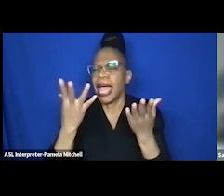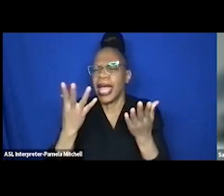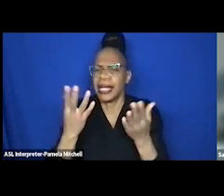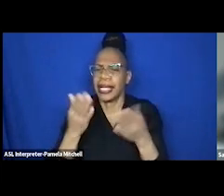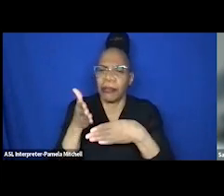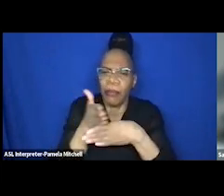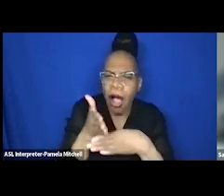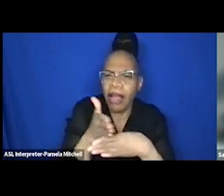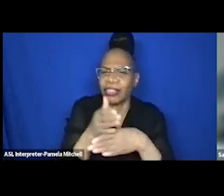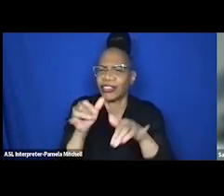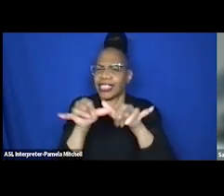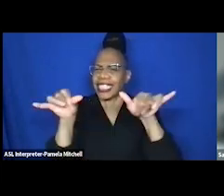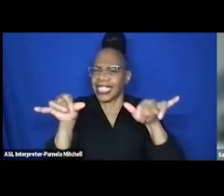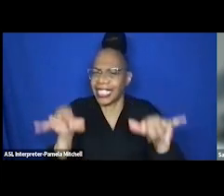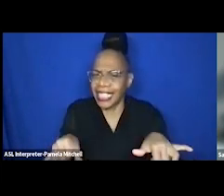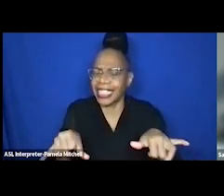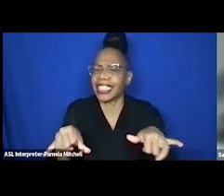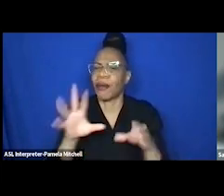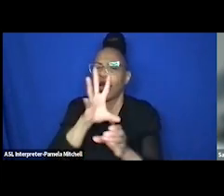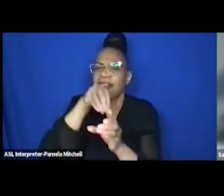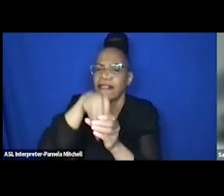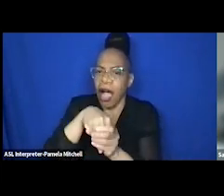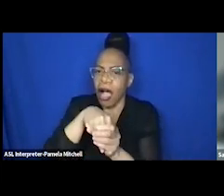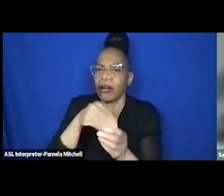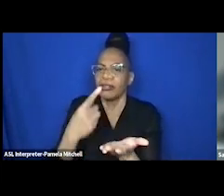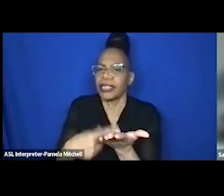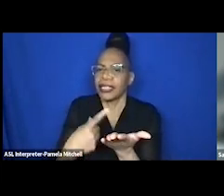you know, addressing homelessness, right? Your local or state continuum